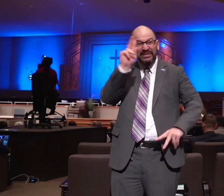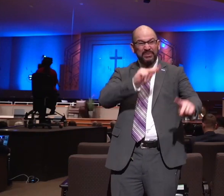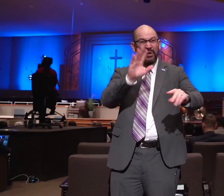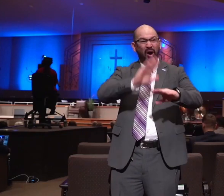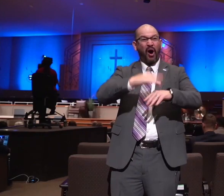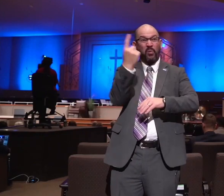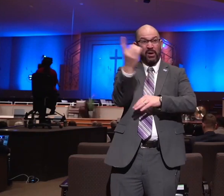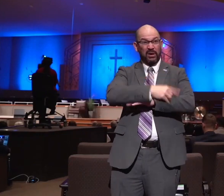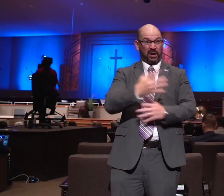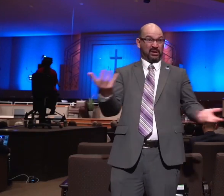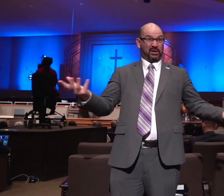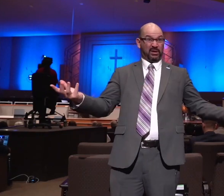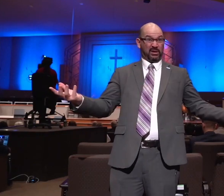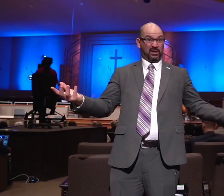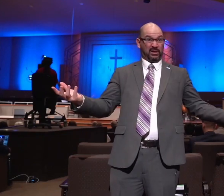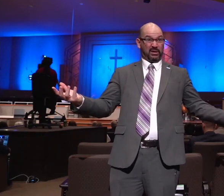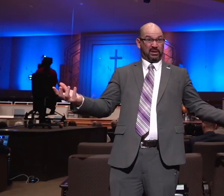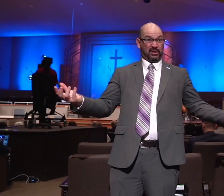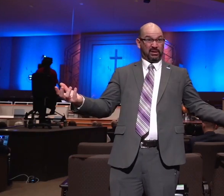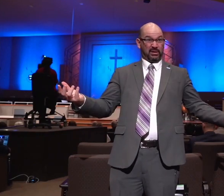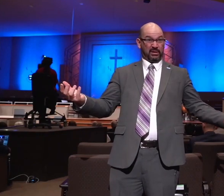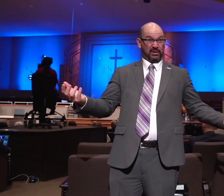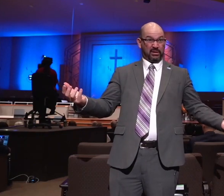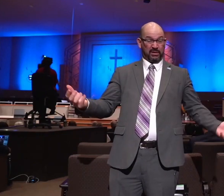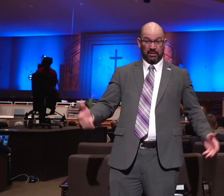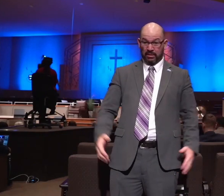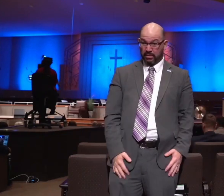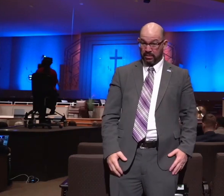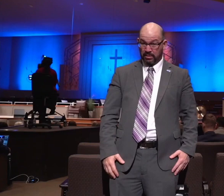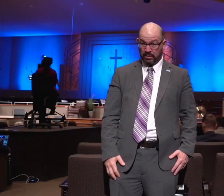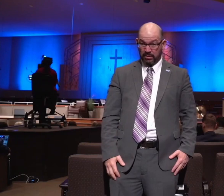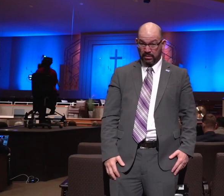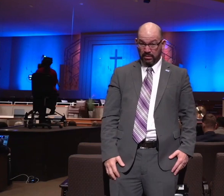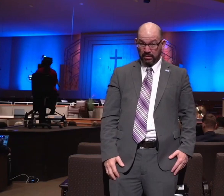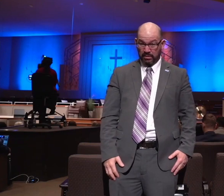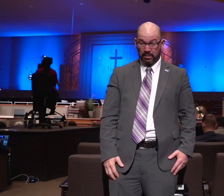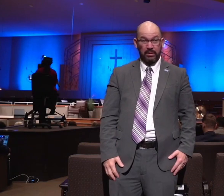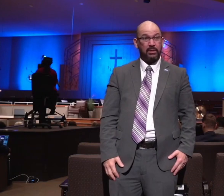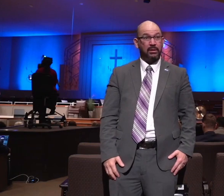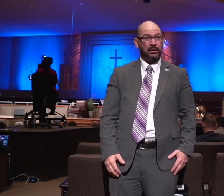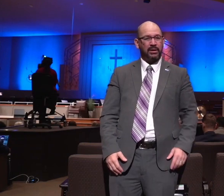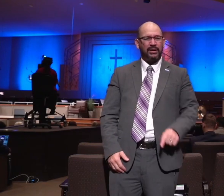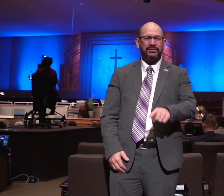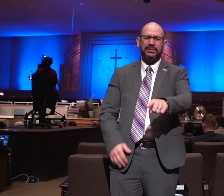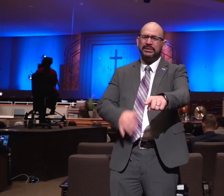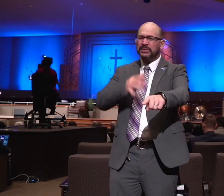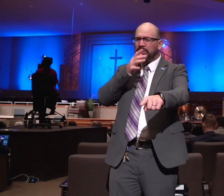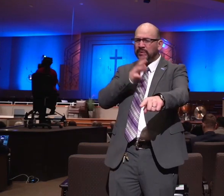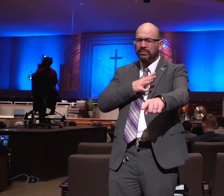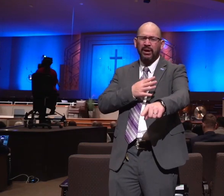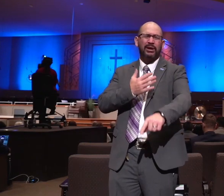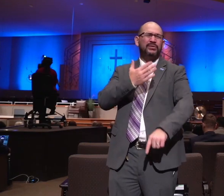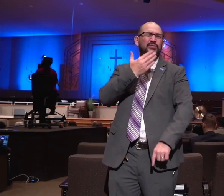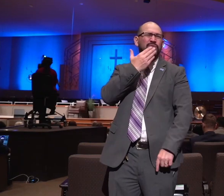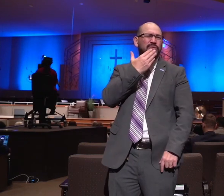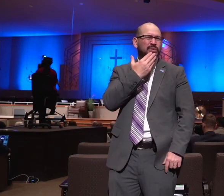not outgoing not effervescent